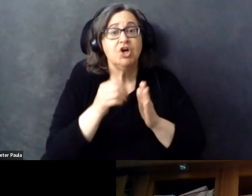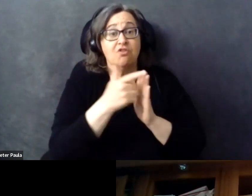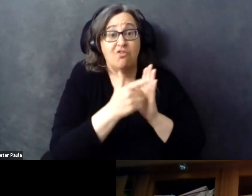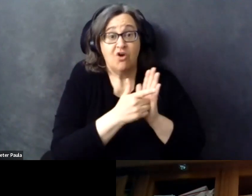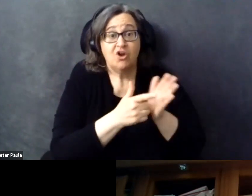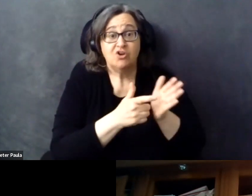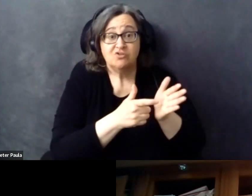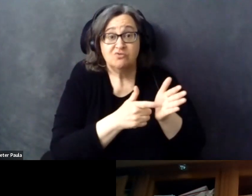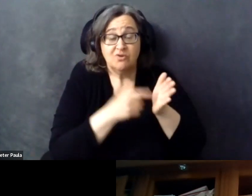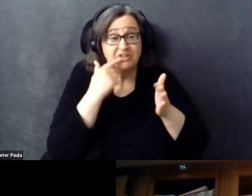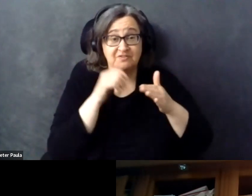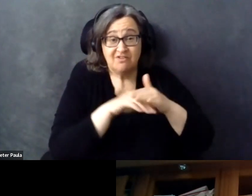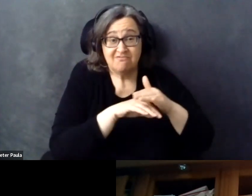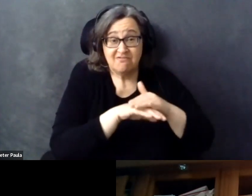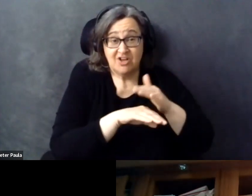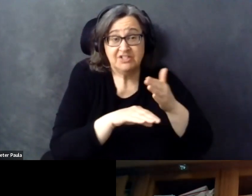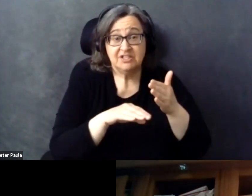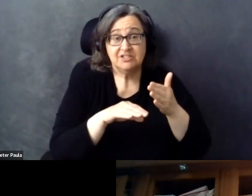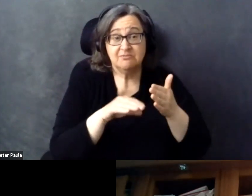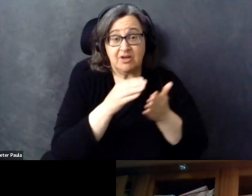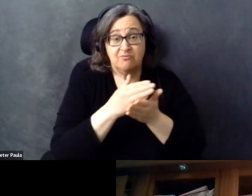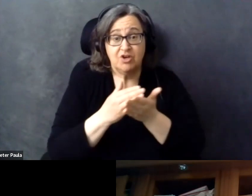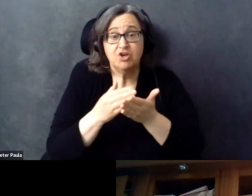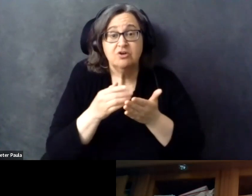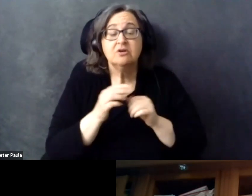the use of EU funds where the requirements